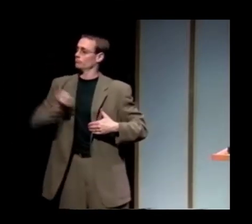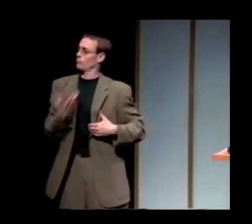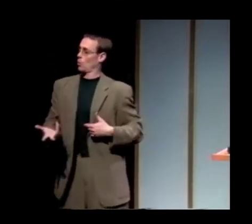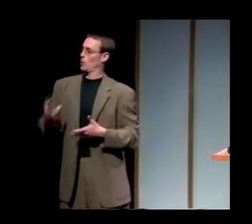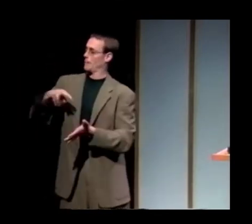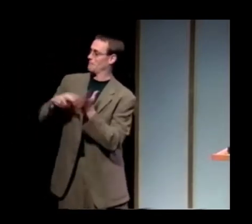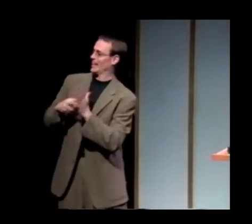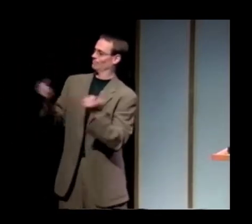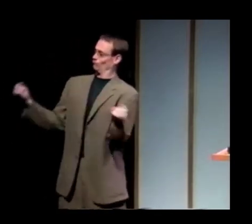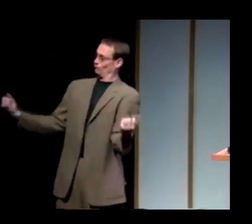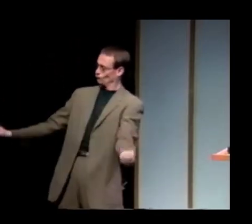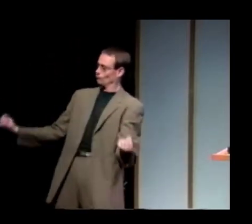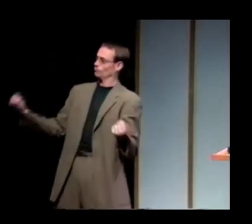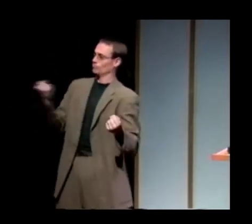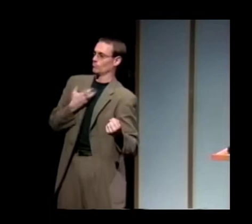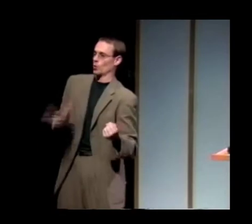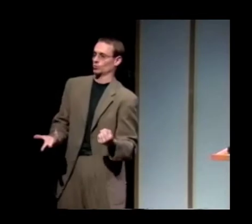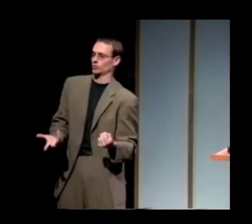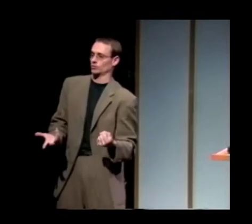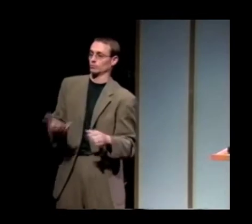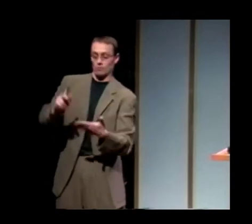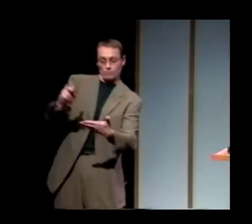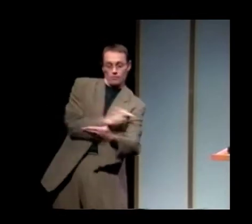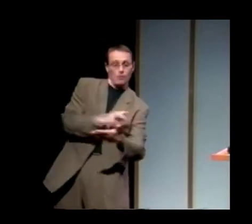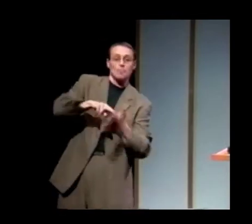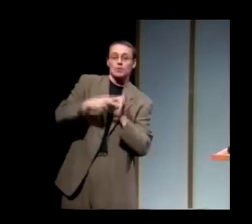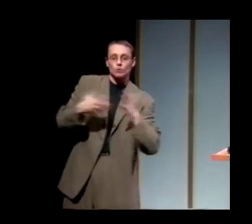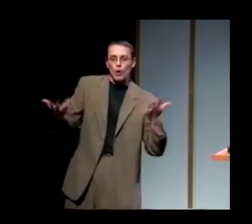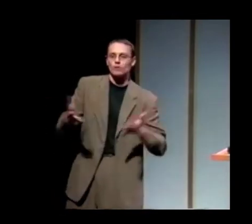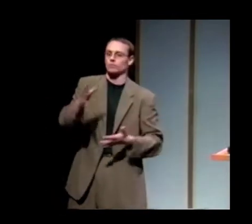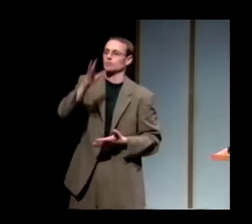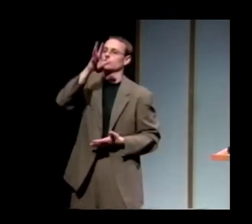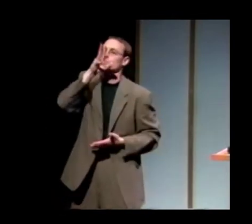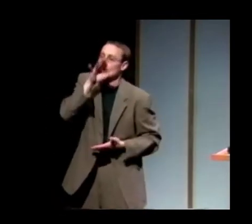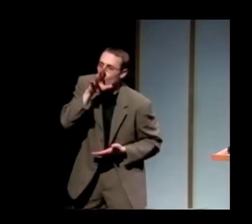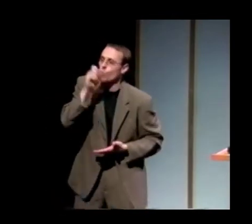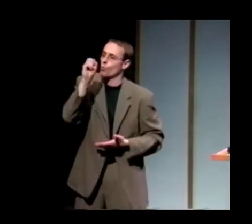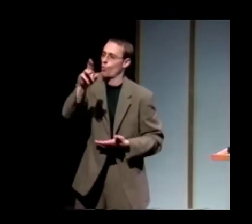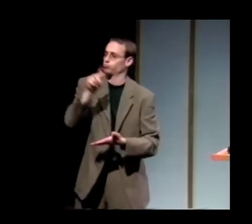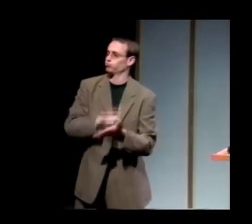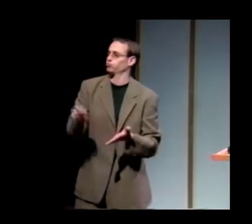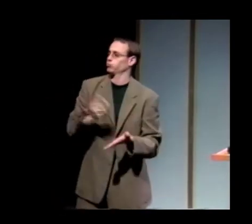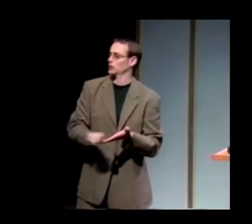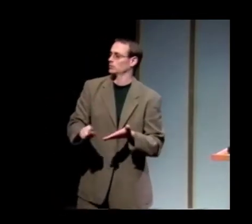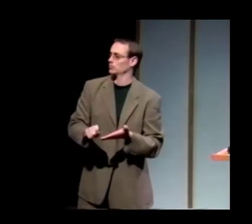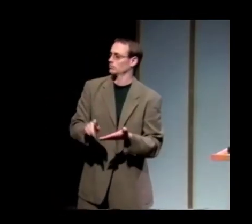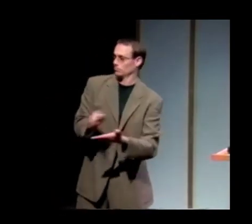AND THEN WENT ON, AND THAT WAS ASL. THAT WAS THE DEAF SIGN FOR POETRY.